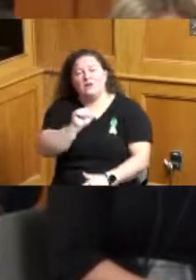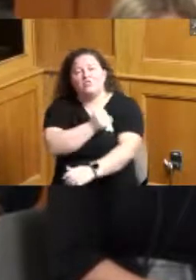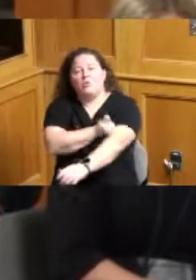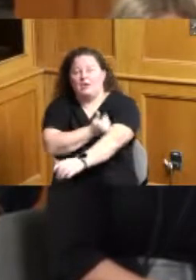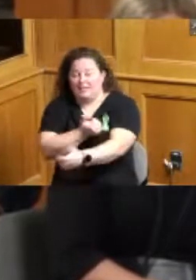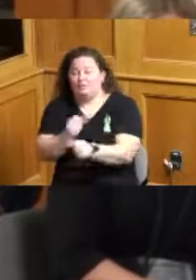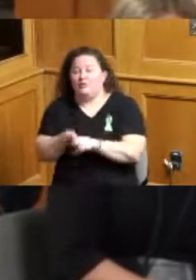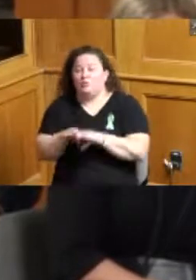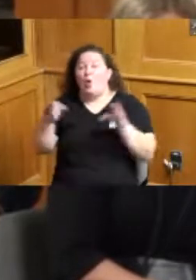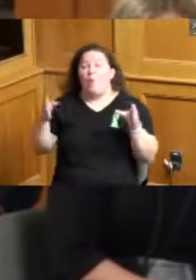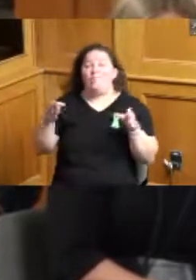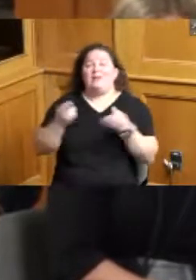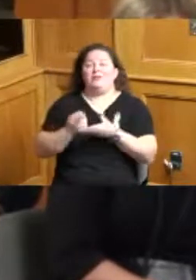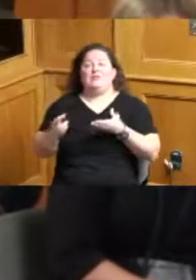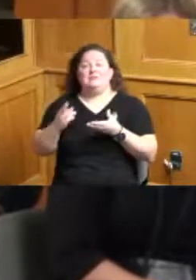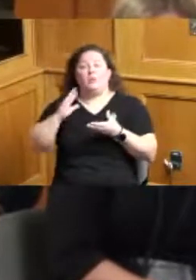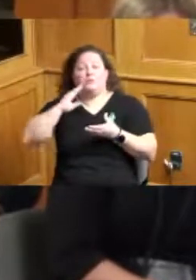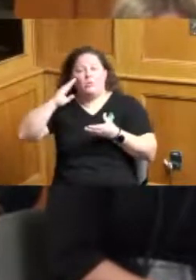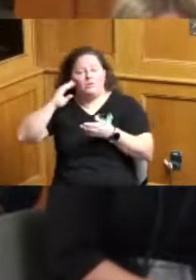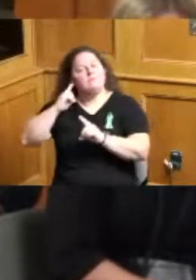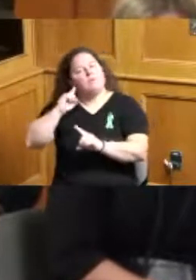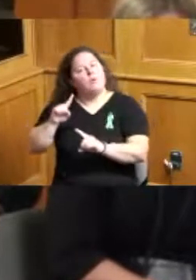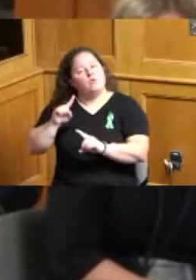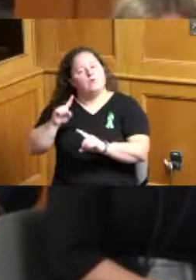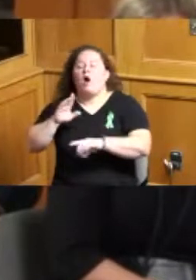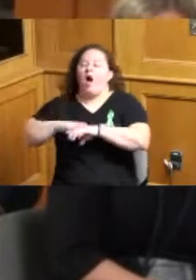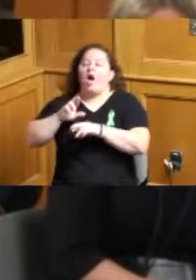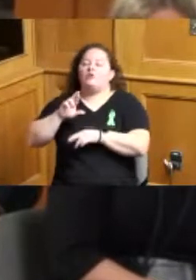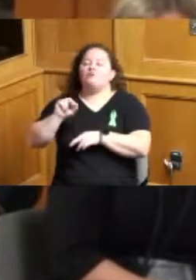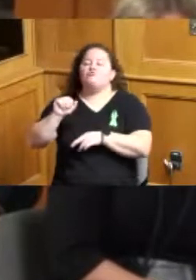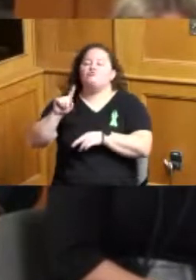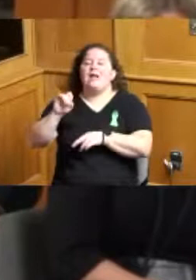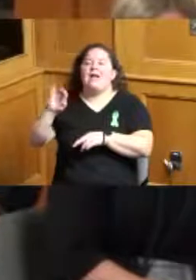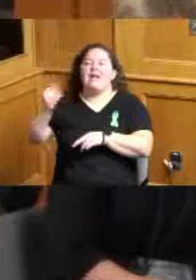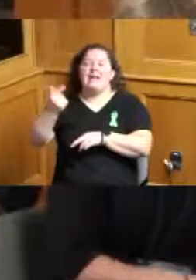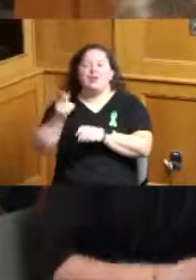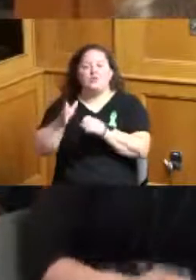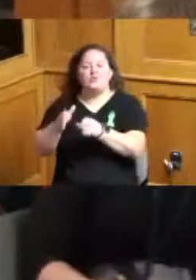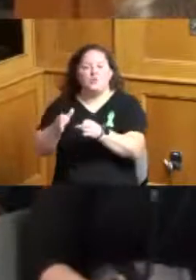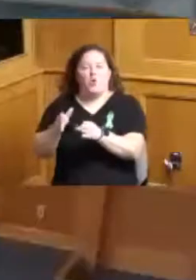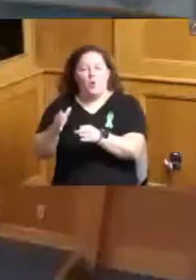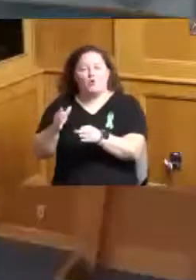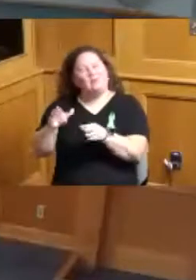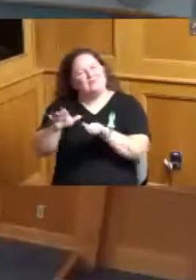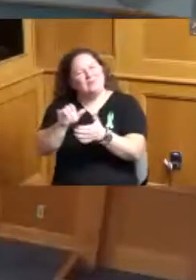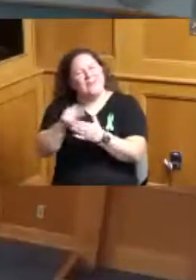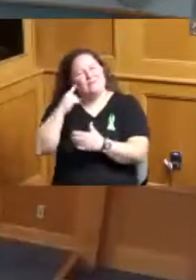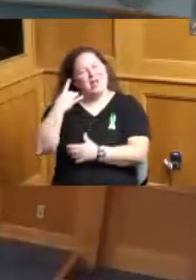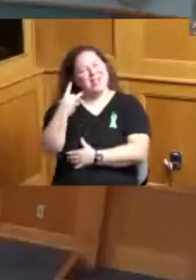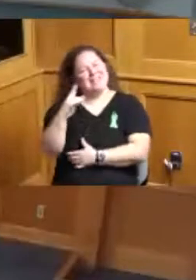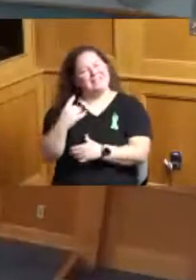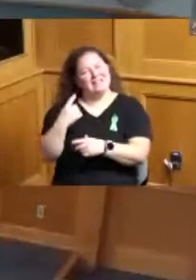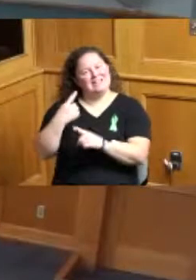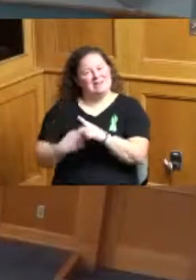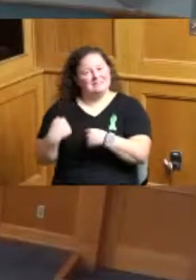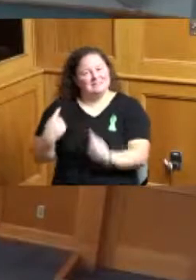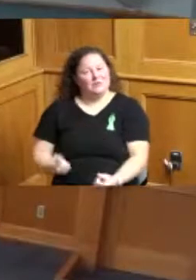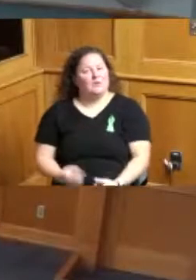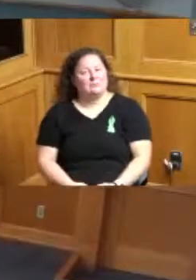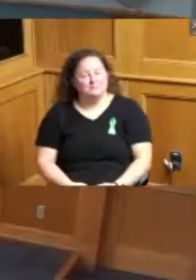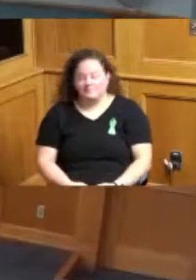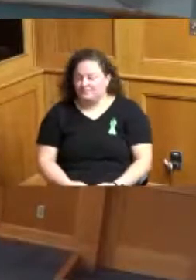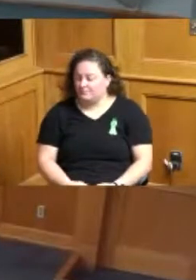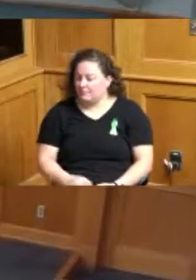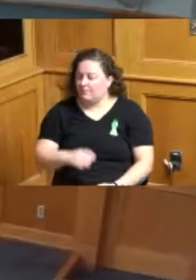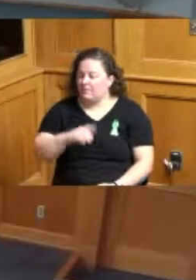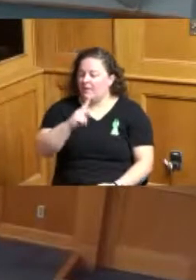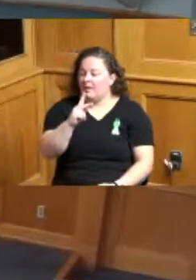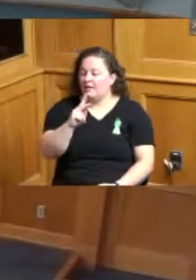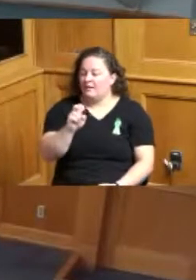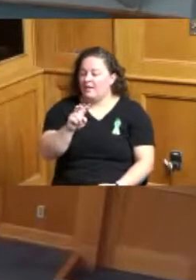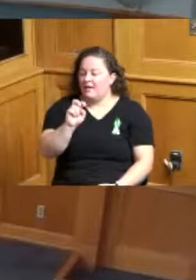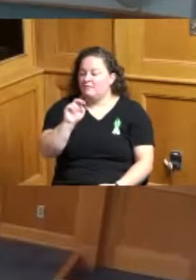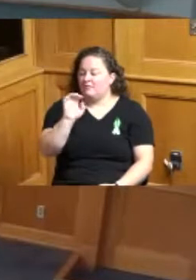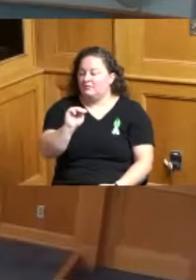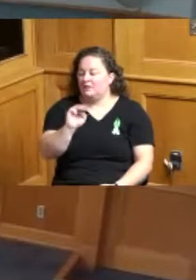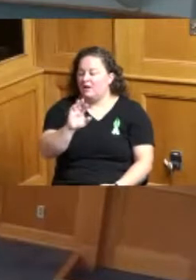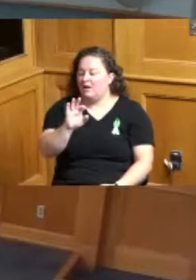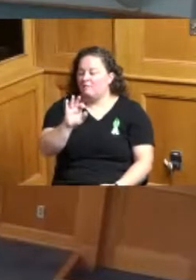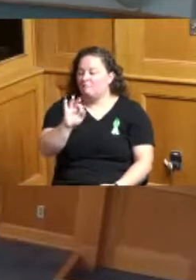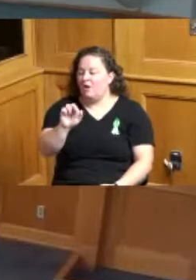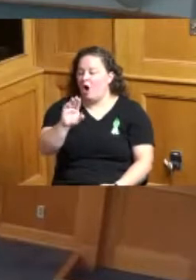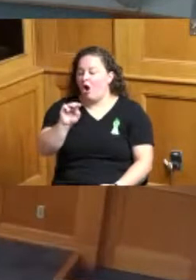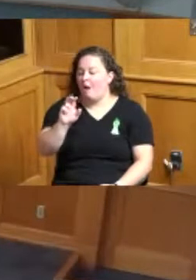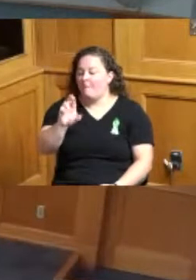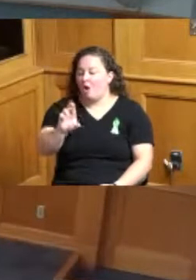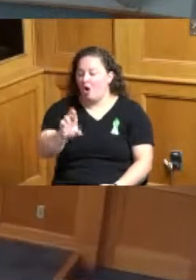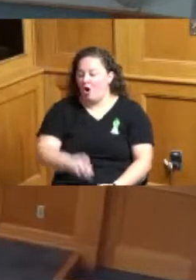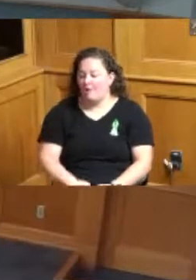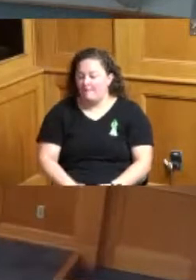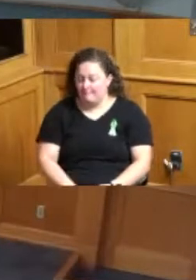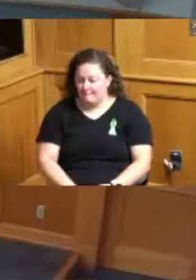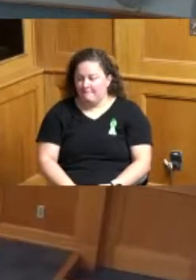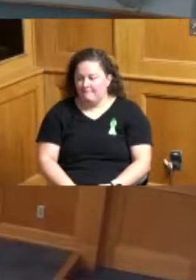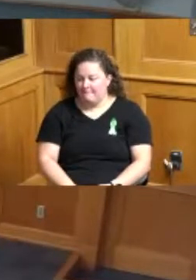Reading Road we've been doing that for the last 18 months thank you so much thank you Kevin Farmer